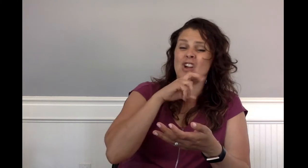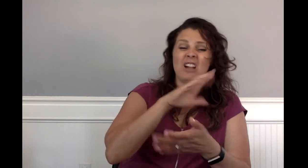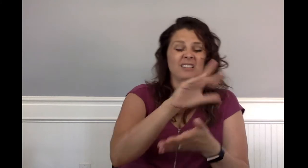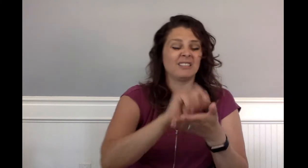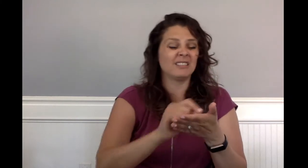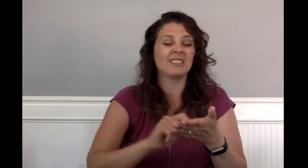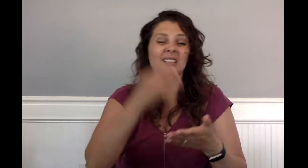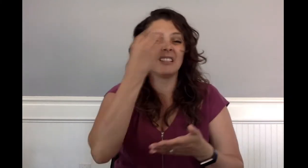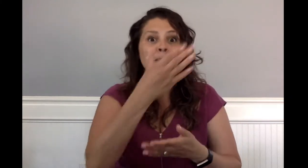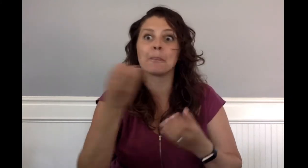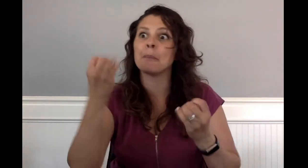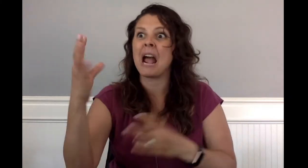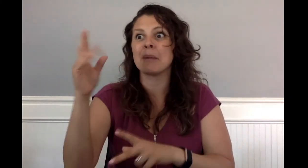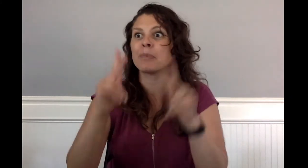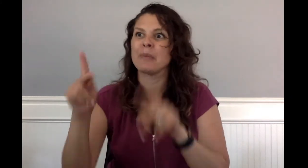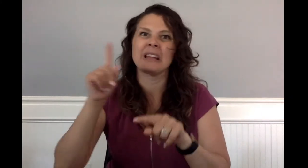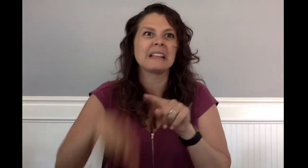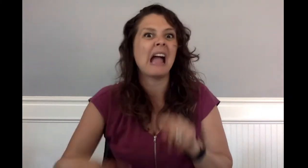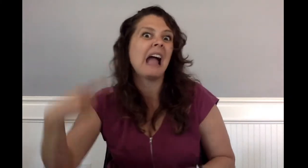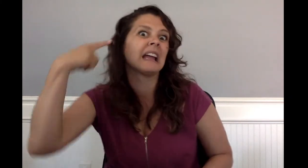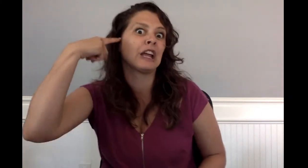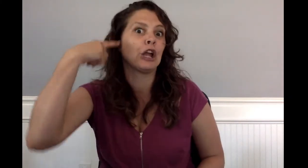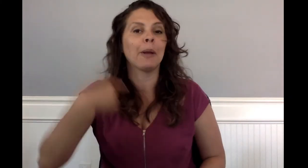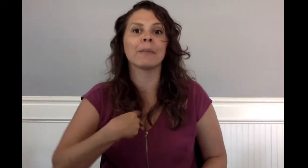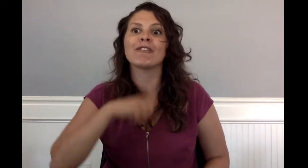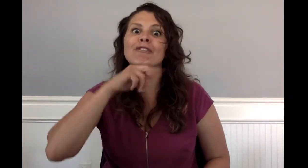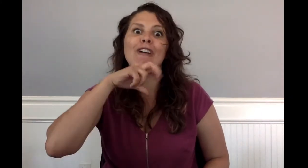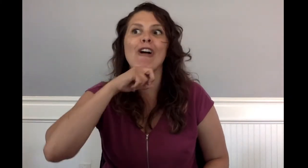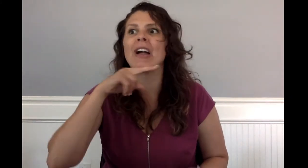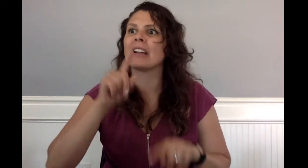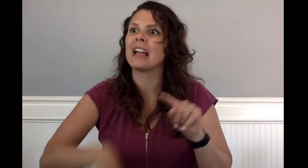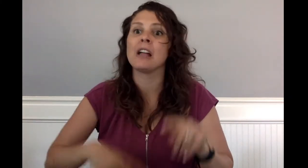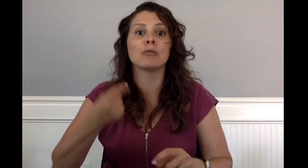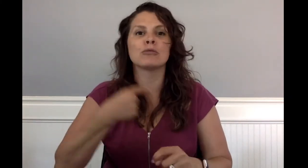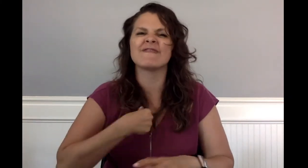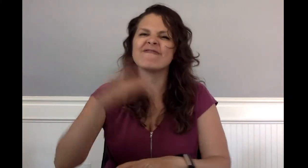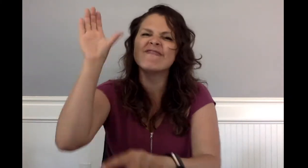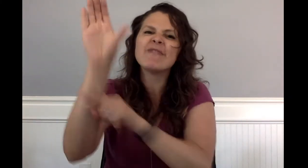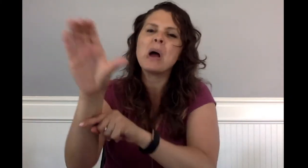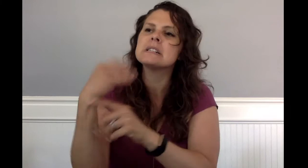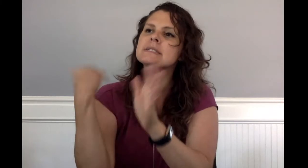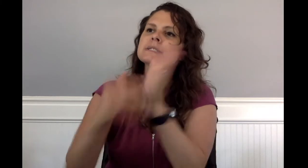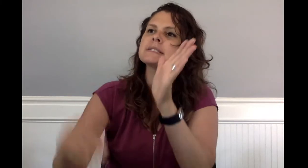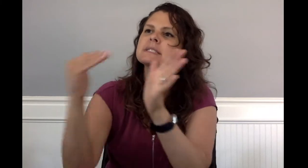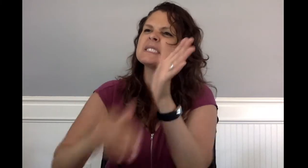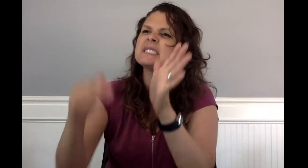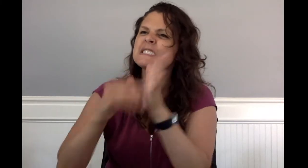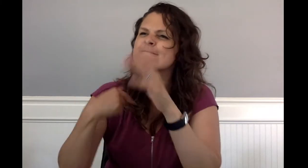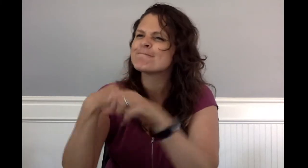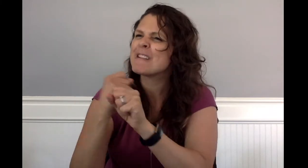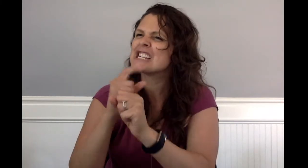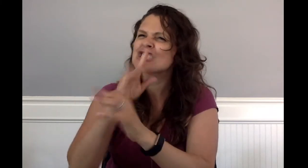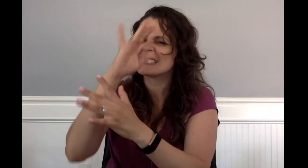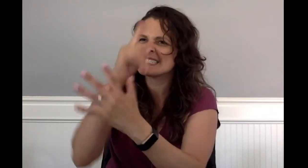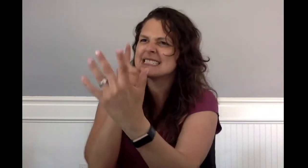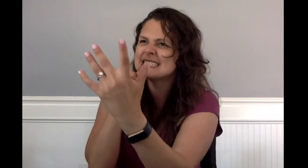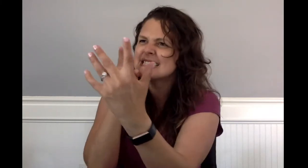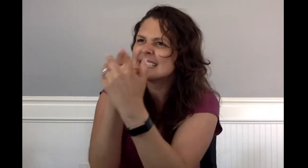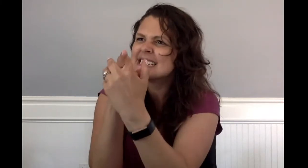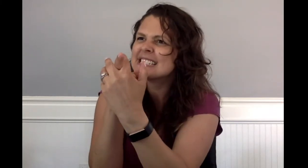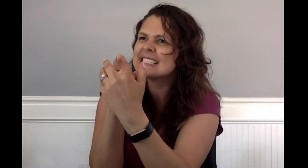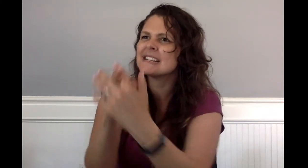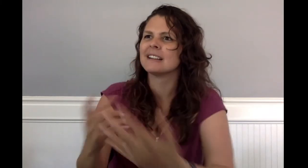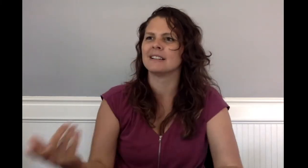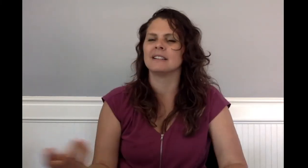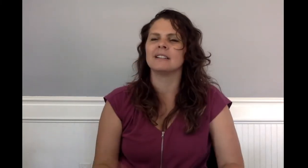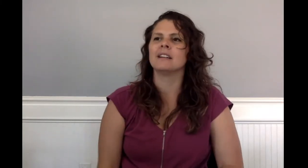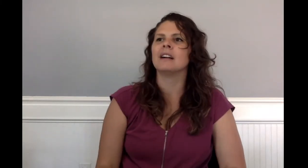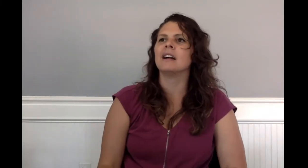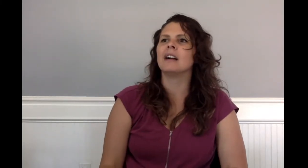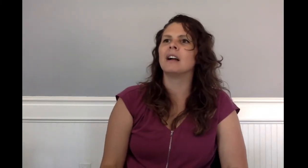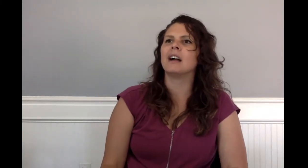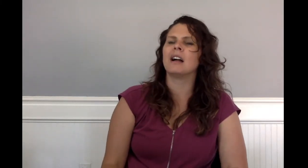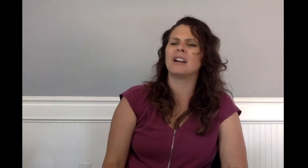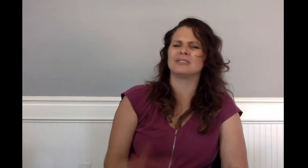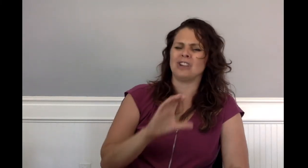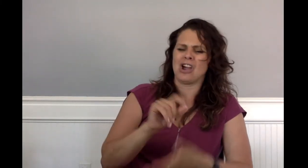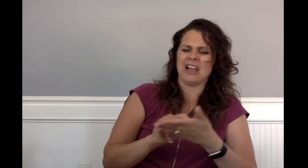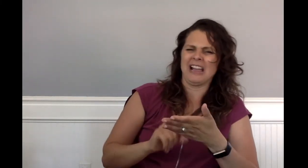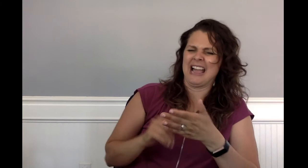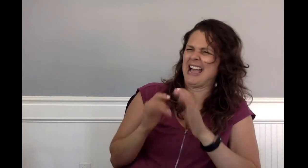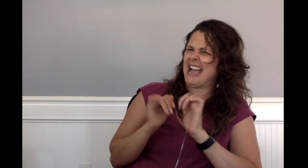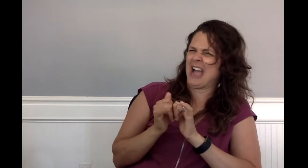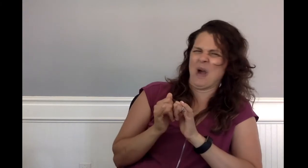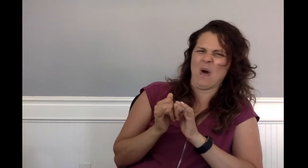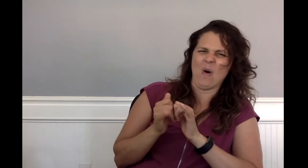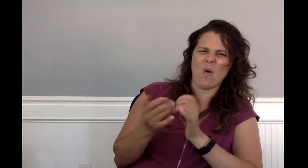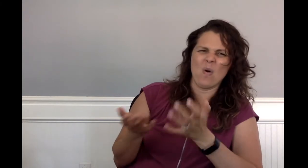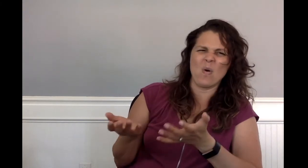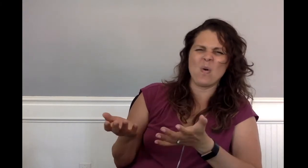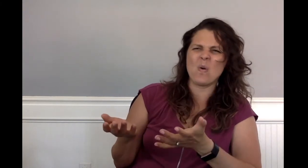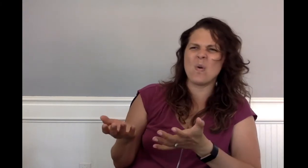Frog replied, “Lots of people don’t hear me. So I MAKE them listen.“ “How?”